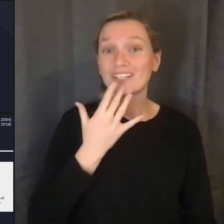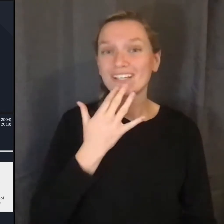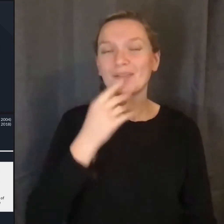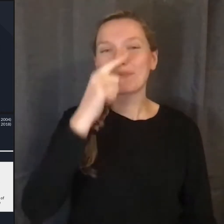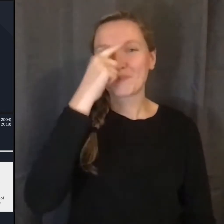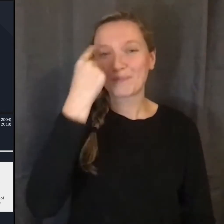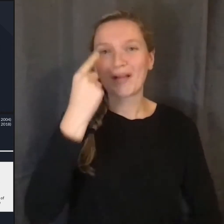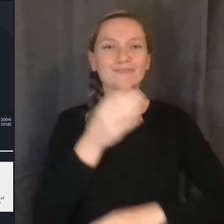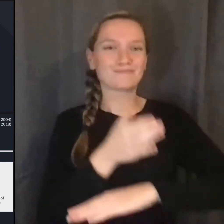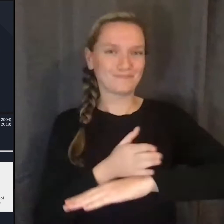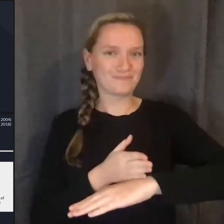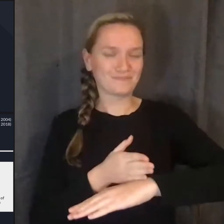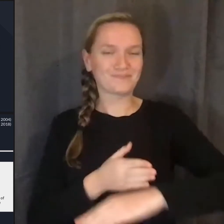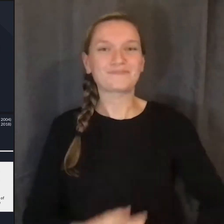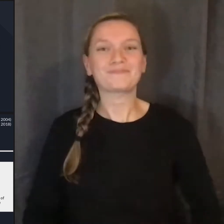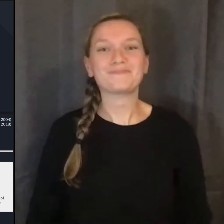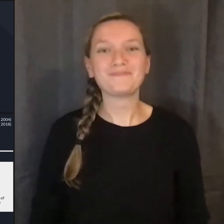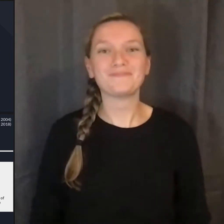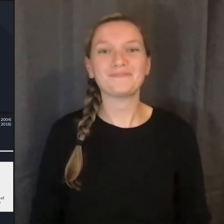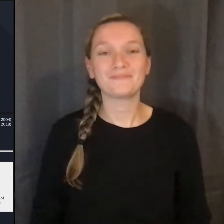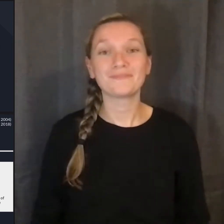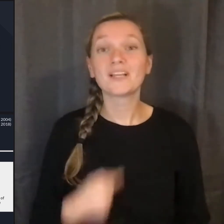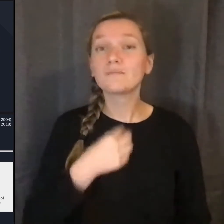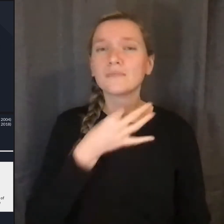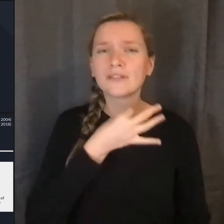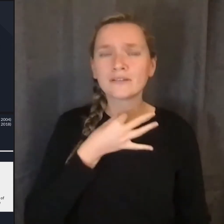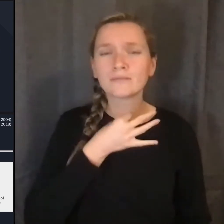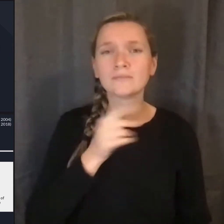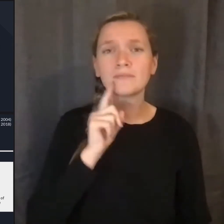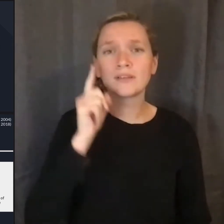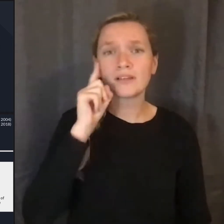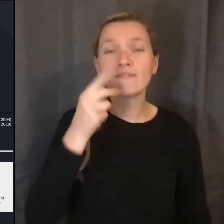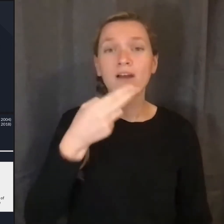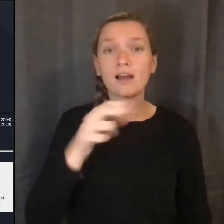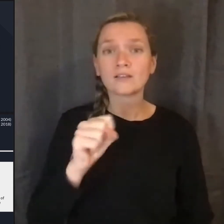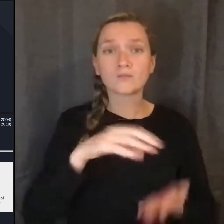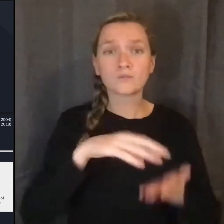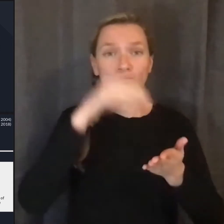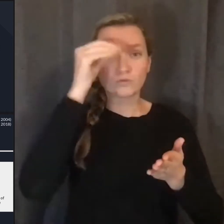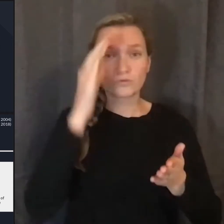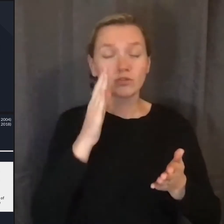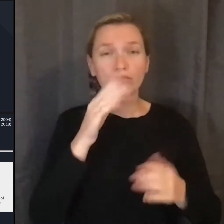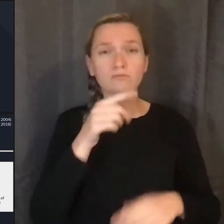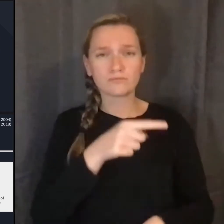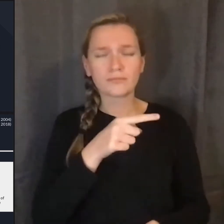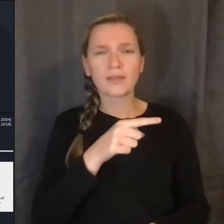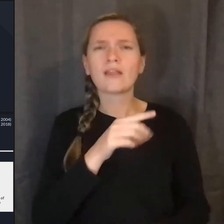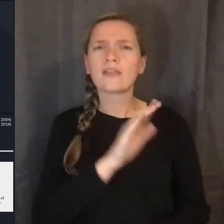and i'm wearing a black long sleeve shirt. My research is focused on deaf high school students